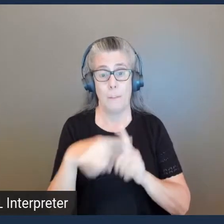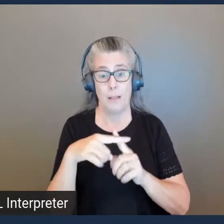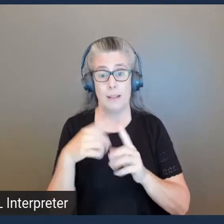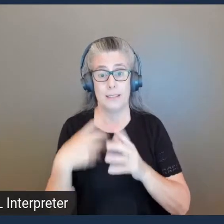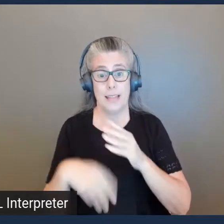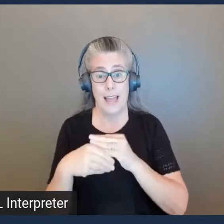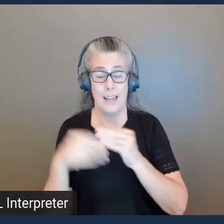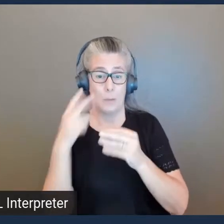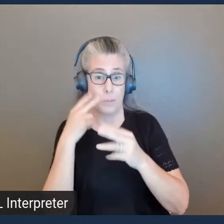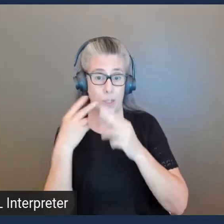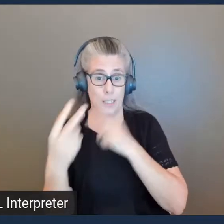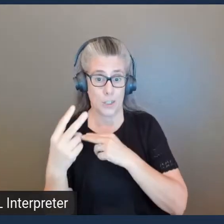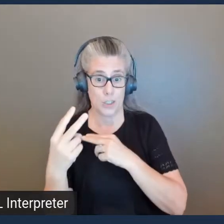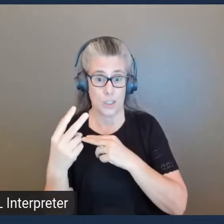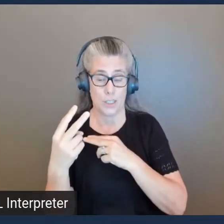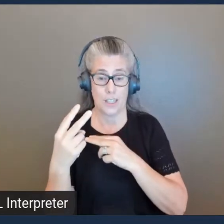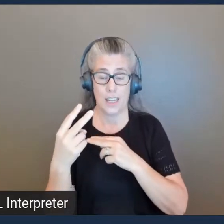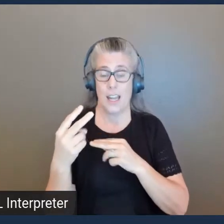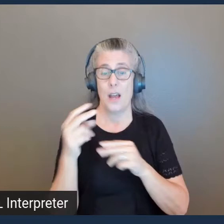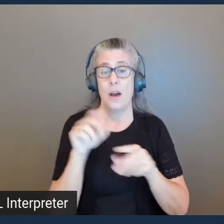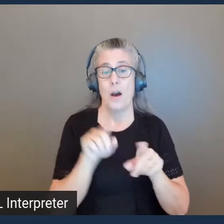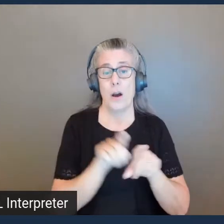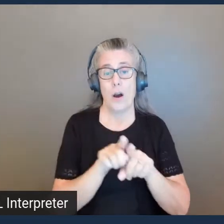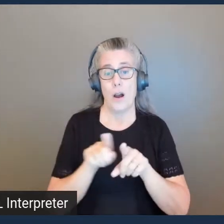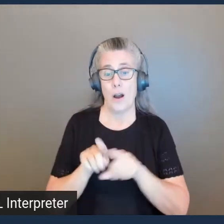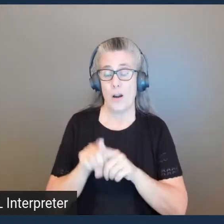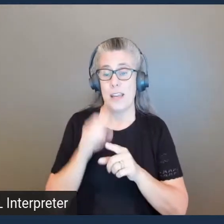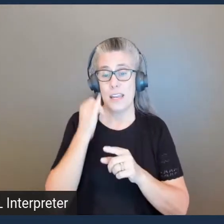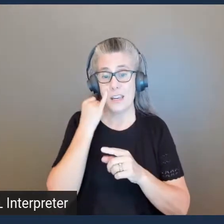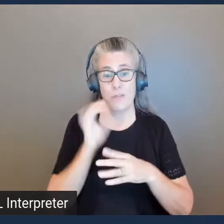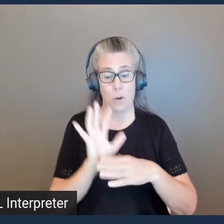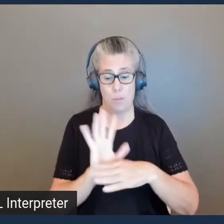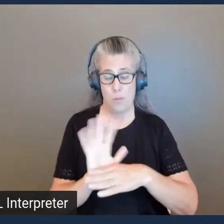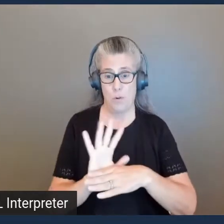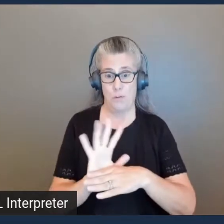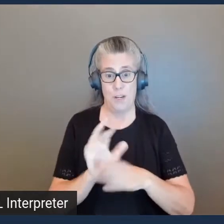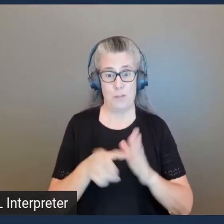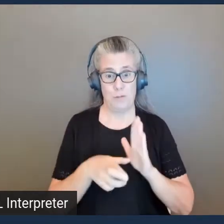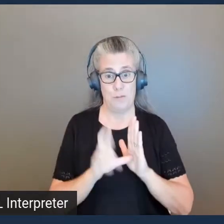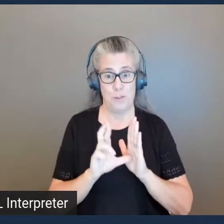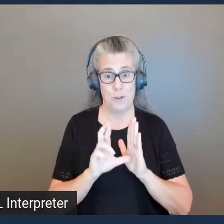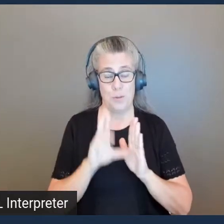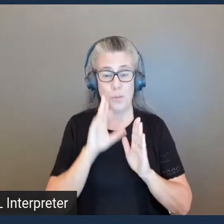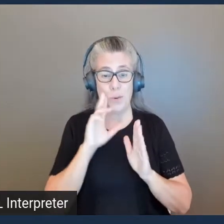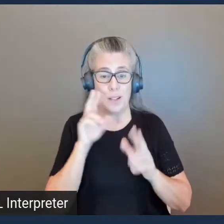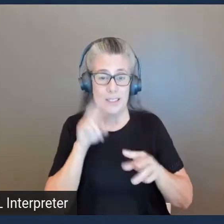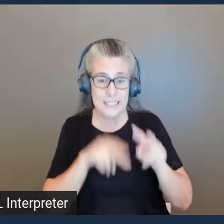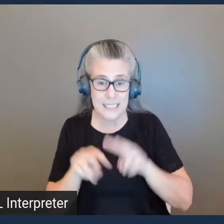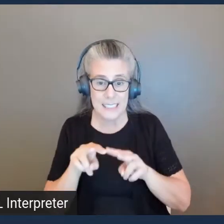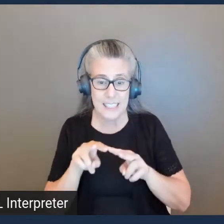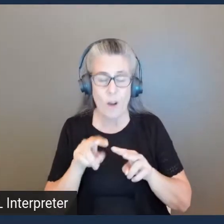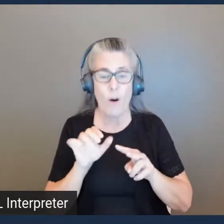we will predict whether it is a positive review or a negative review. So that's the example I wanna walk you through.